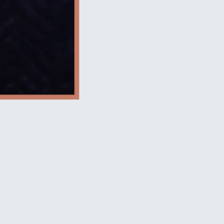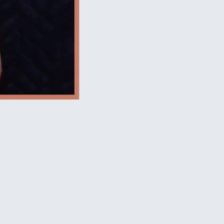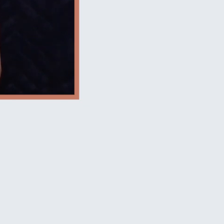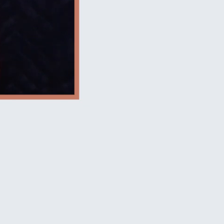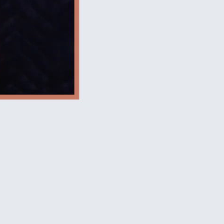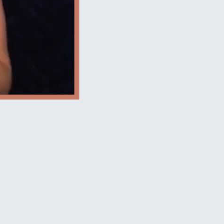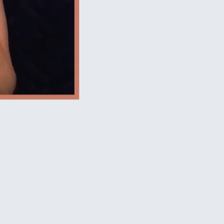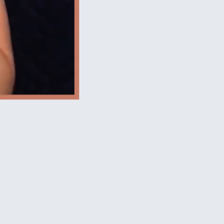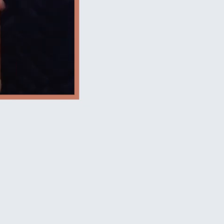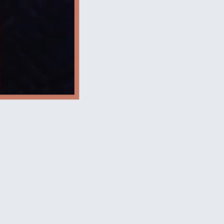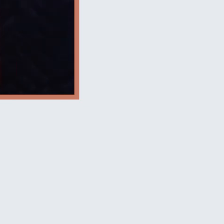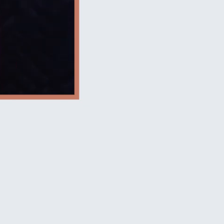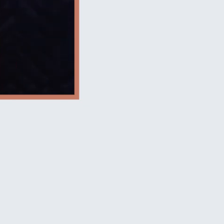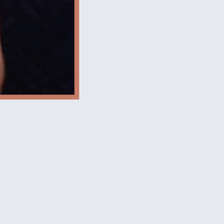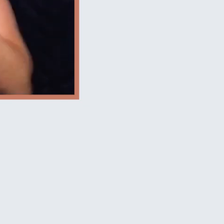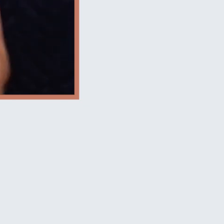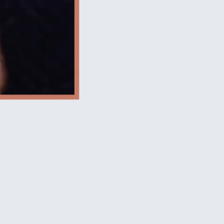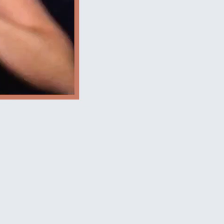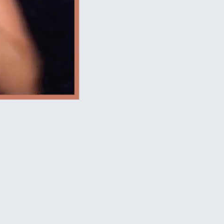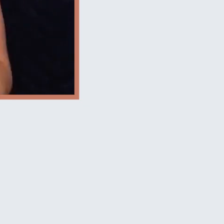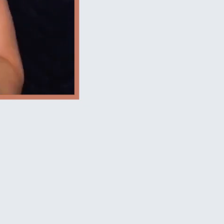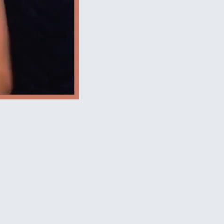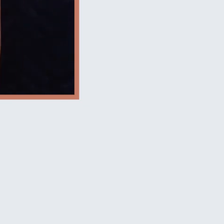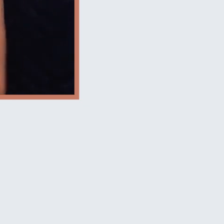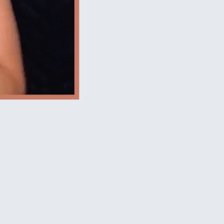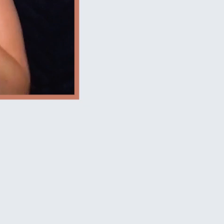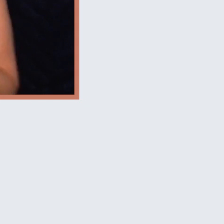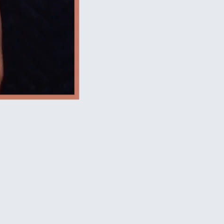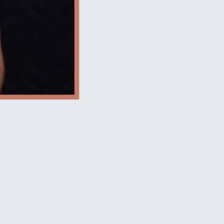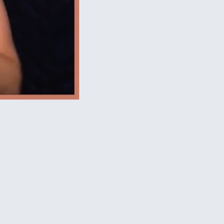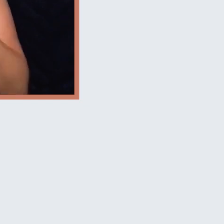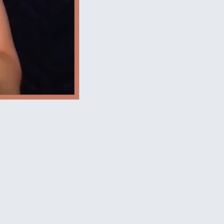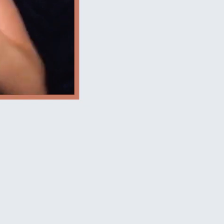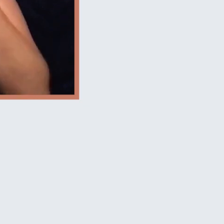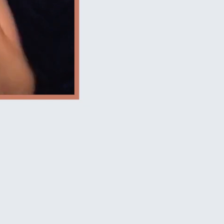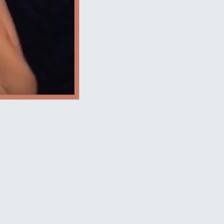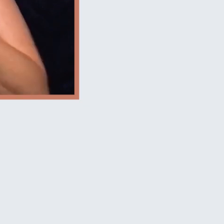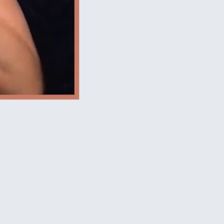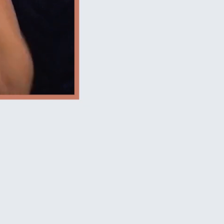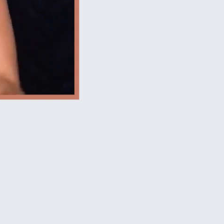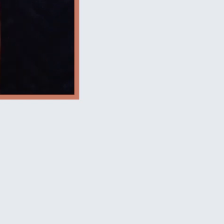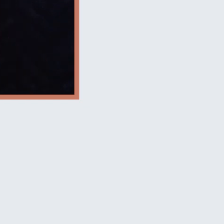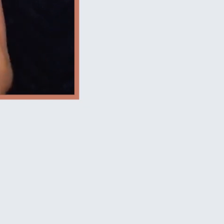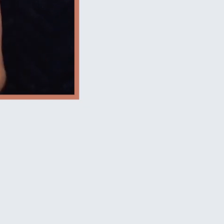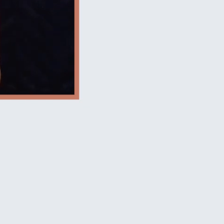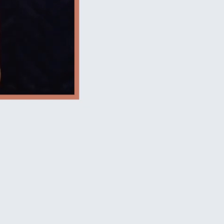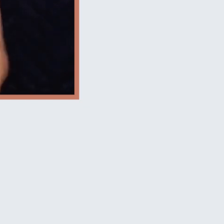and it opens the door to allow conversations to happen about us, and even though, again, our stories are completely different.